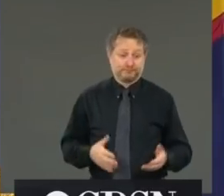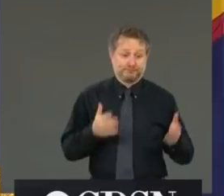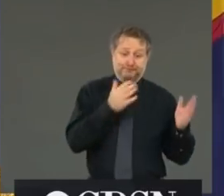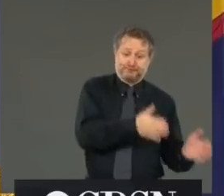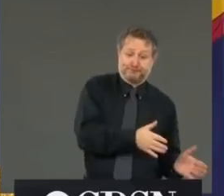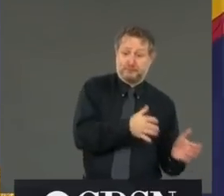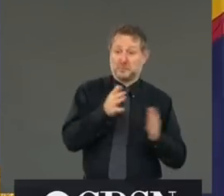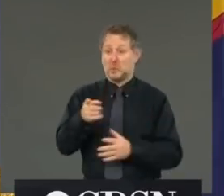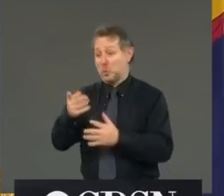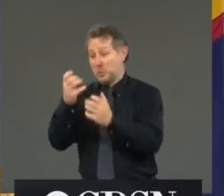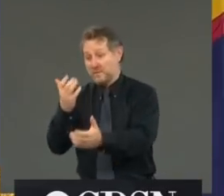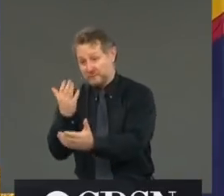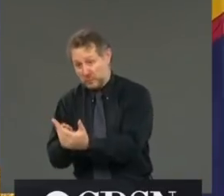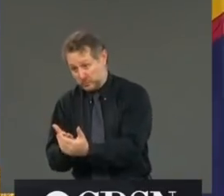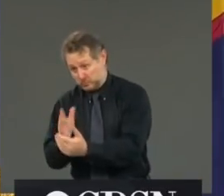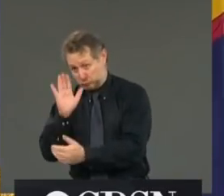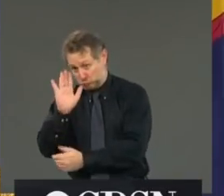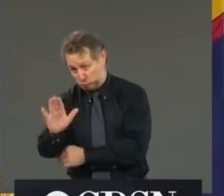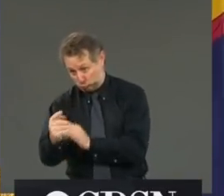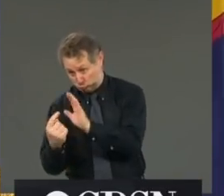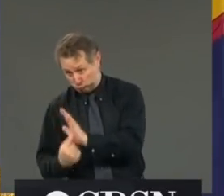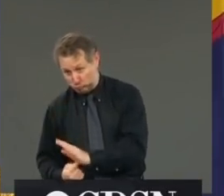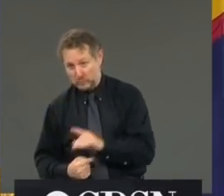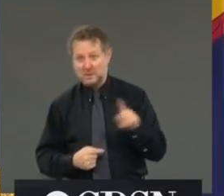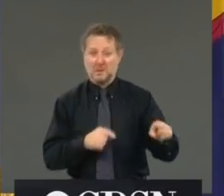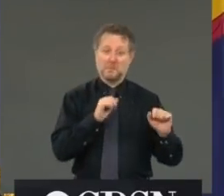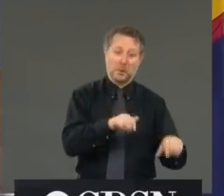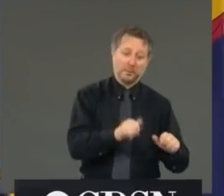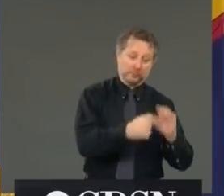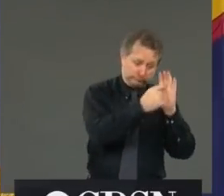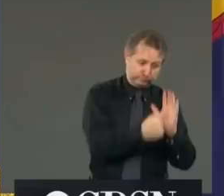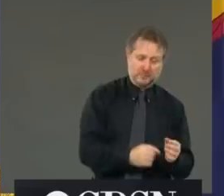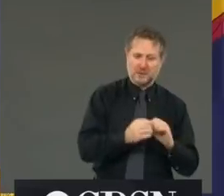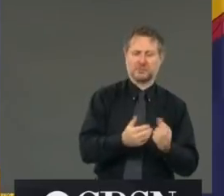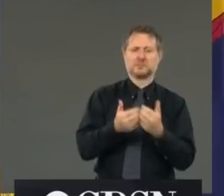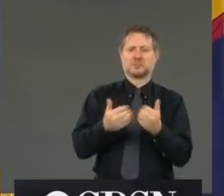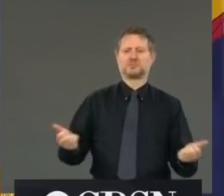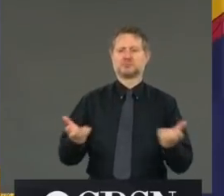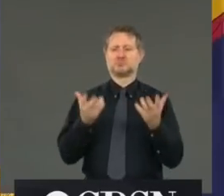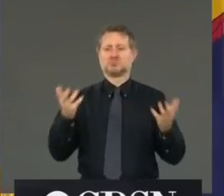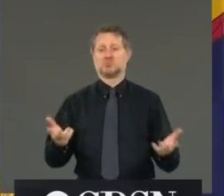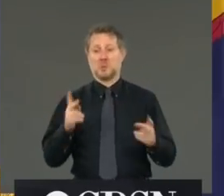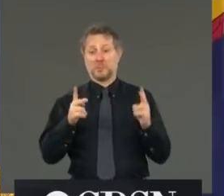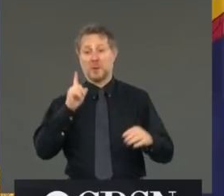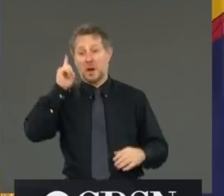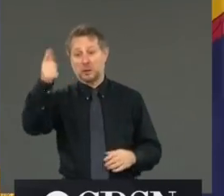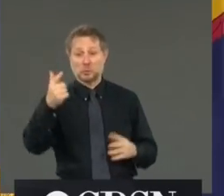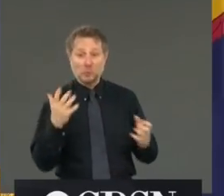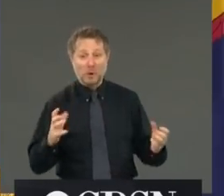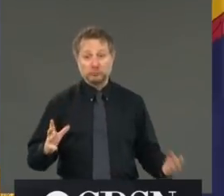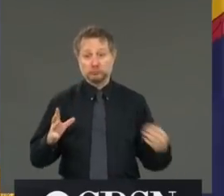NOW, SOME PLACES JUST PUT THEM TOGETHER. THEY THEN GET CRITICIZED YOU CAN'T PUT THEM TOGETHER, THEY'RE TWO DIFFERENT